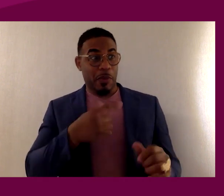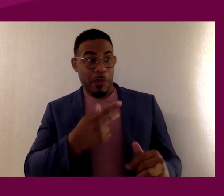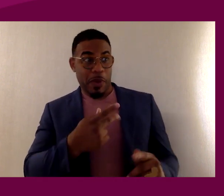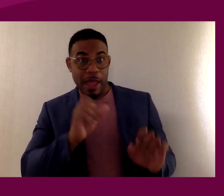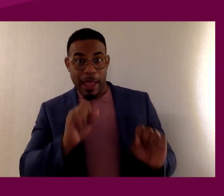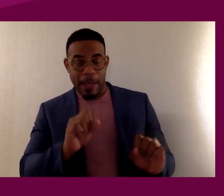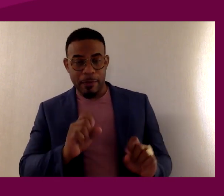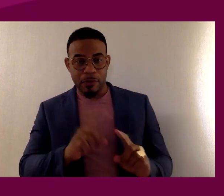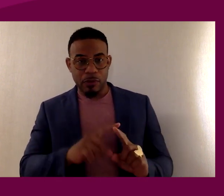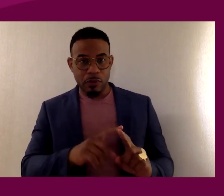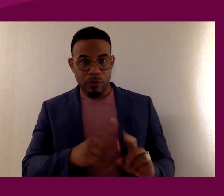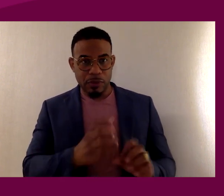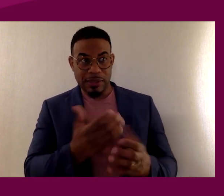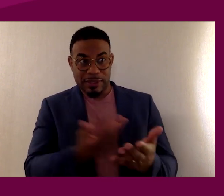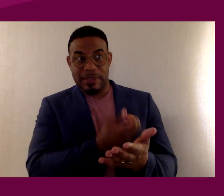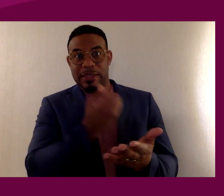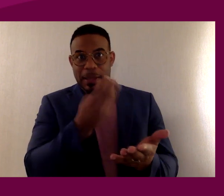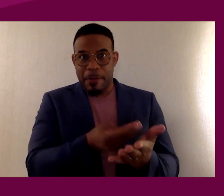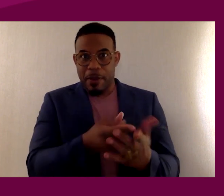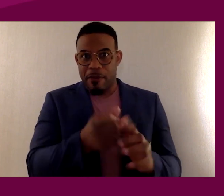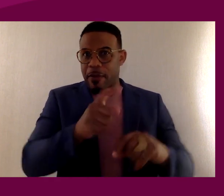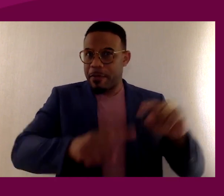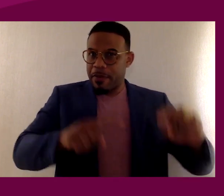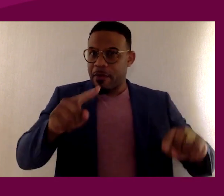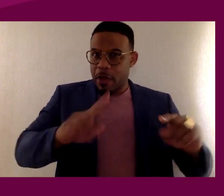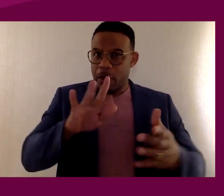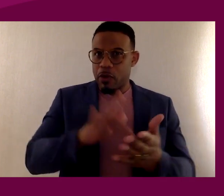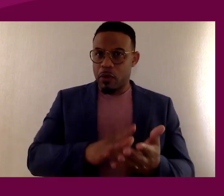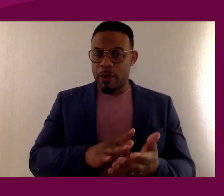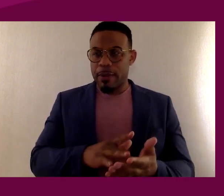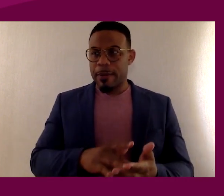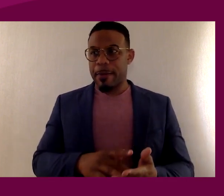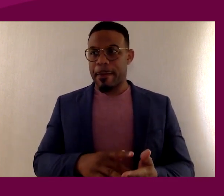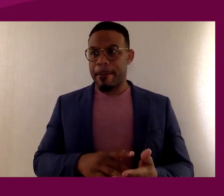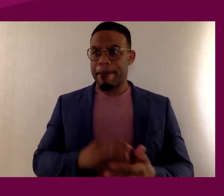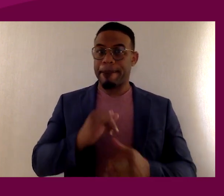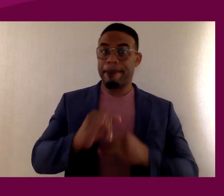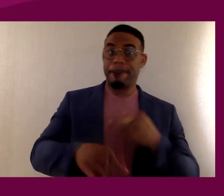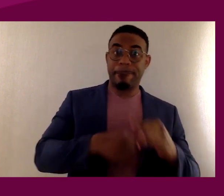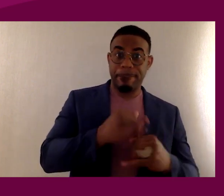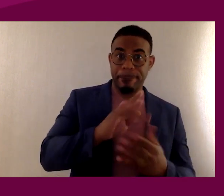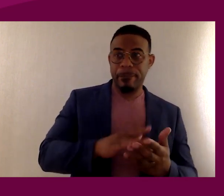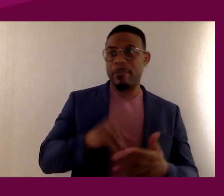I was lucky that we were able to get some money from various sources,